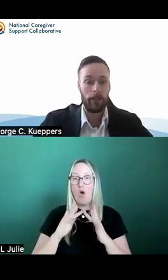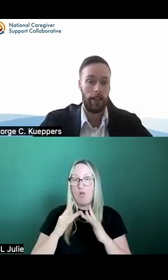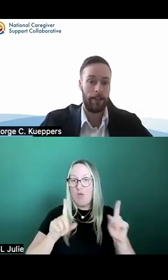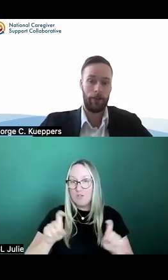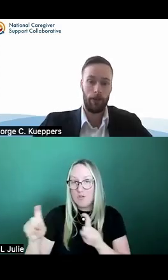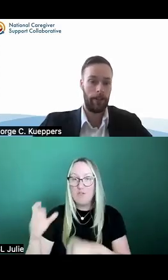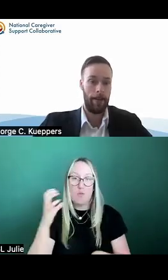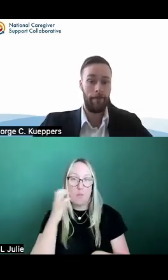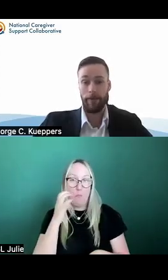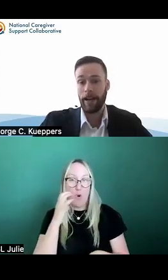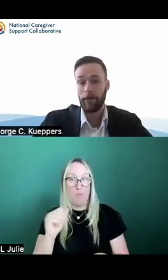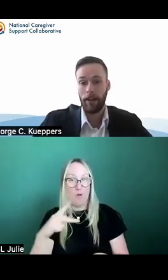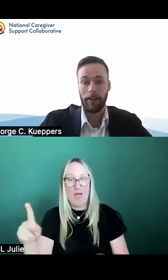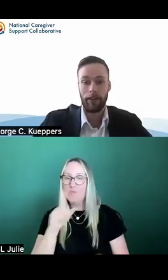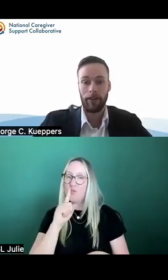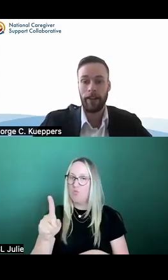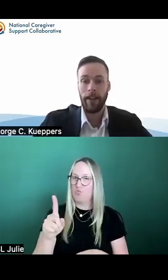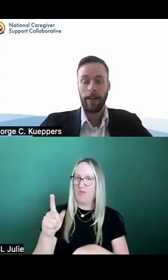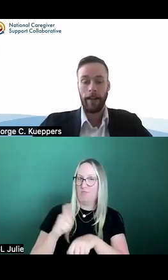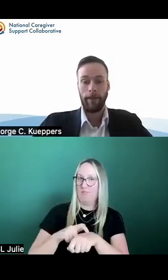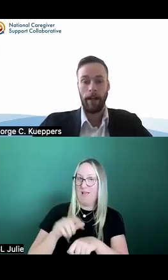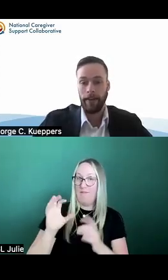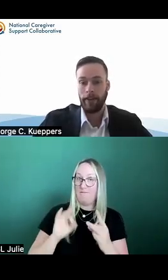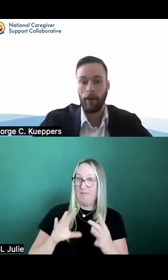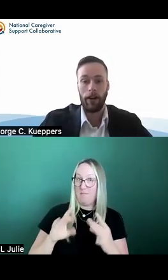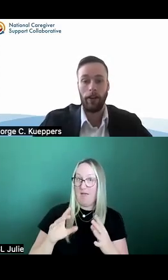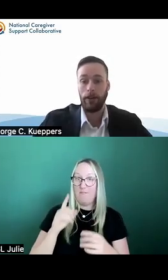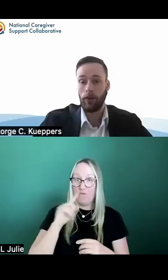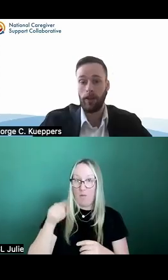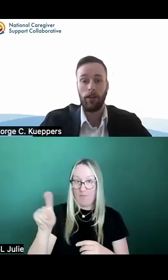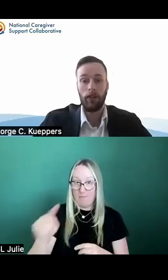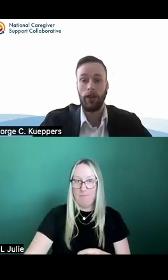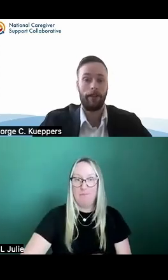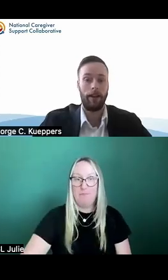to collect real-time feedback from caregivers. On this note, the Resource Hub will also offer